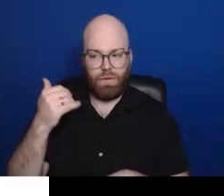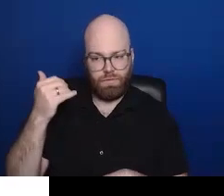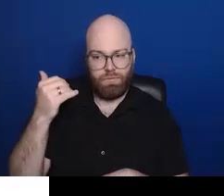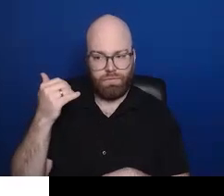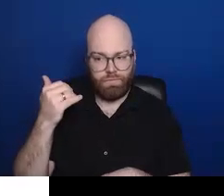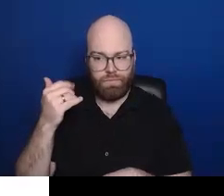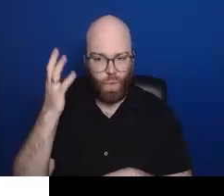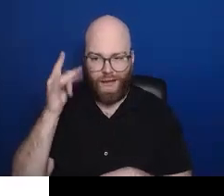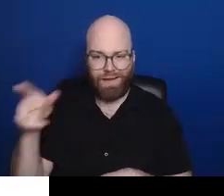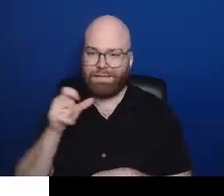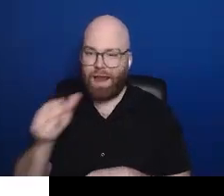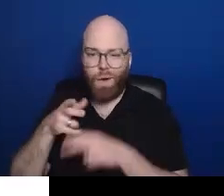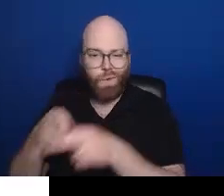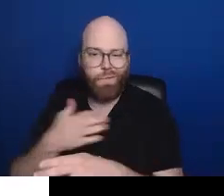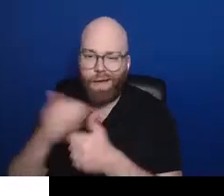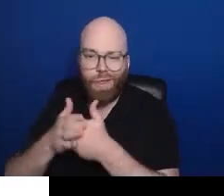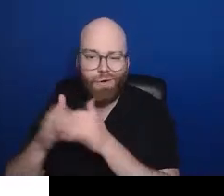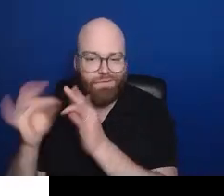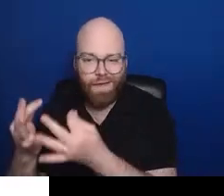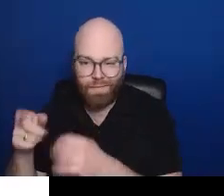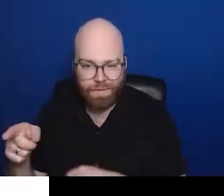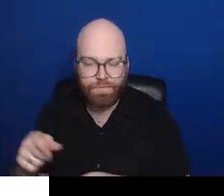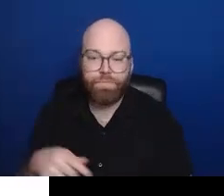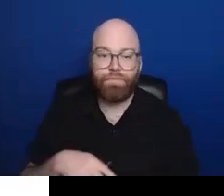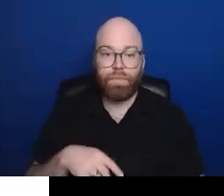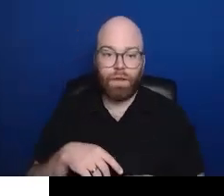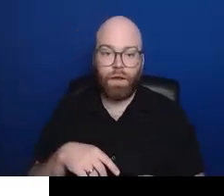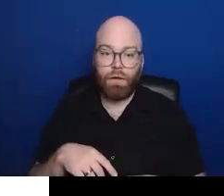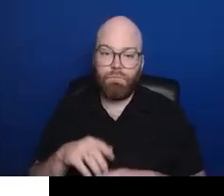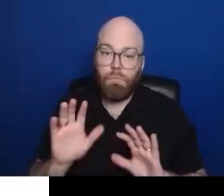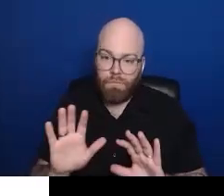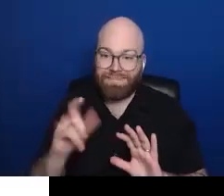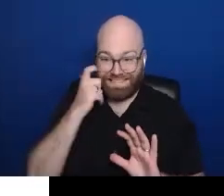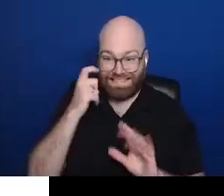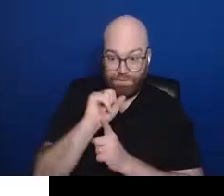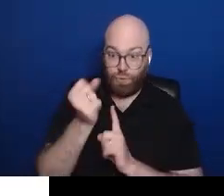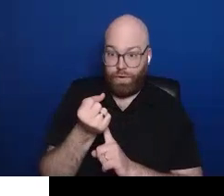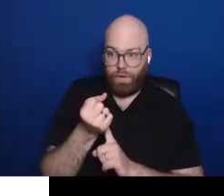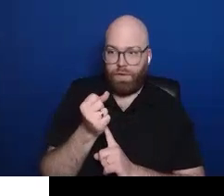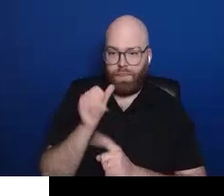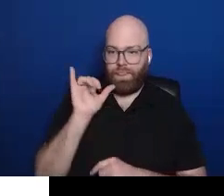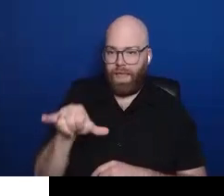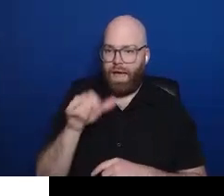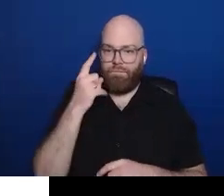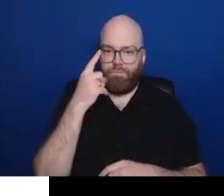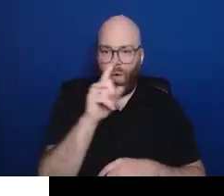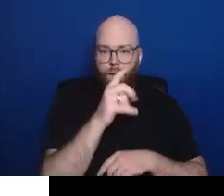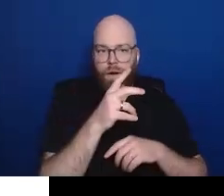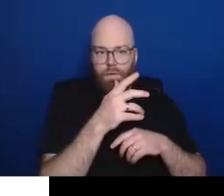And this is assuming, from Mexico. There are other countries that also take a long time, like the Philippines.